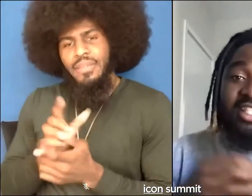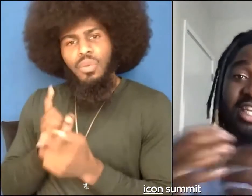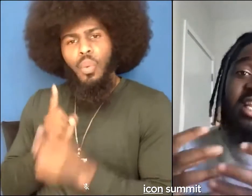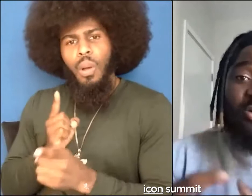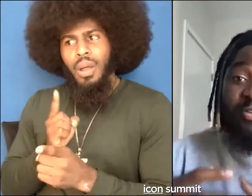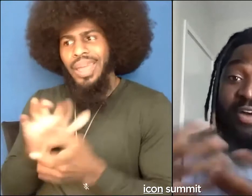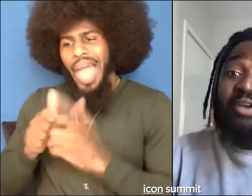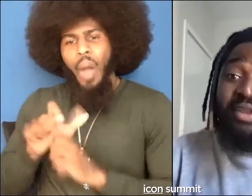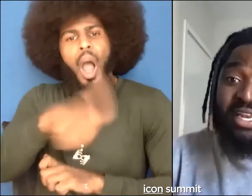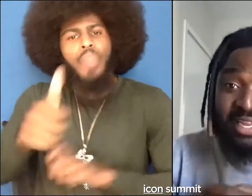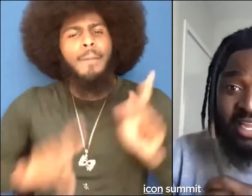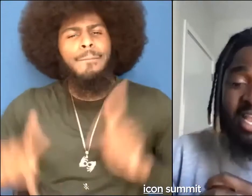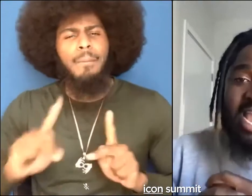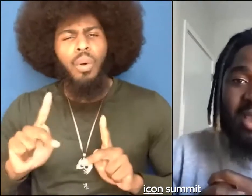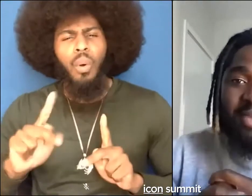It's a journey of vulnerability.